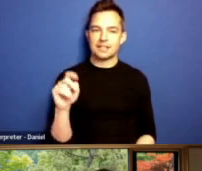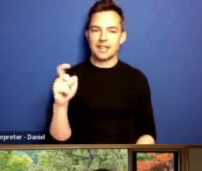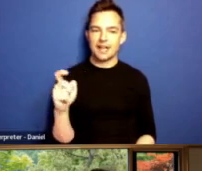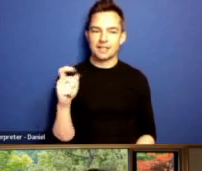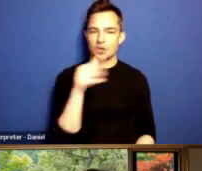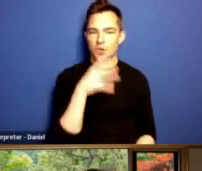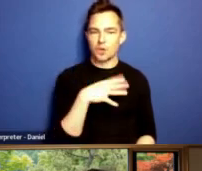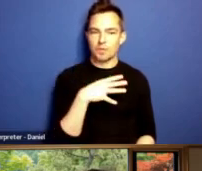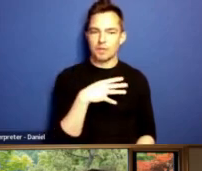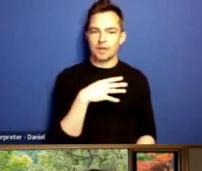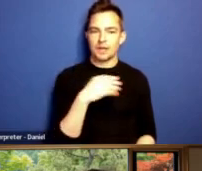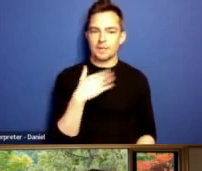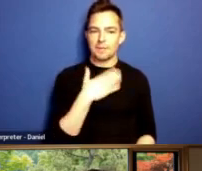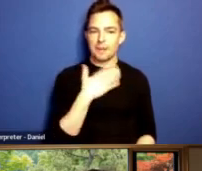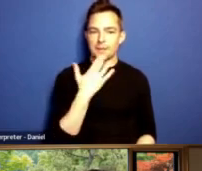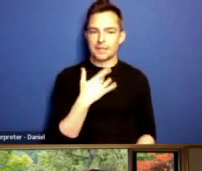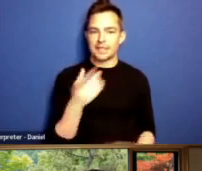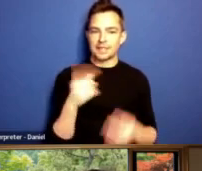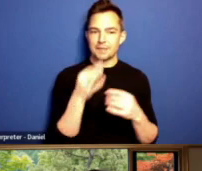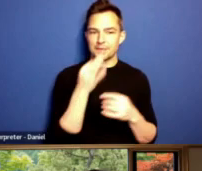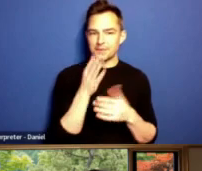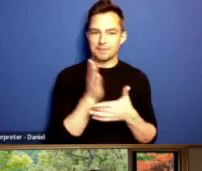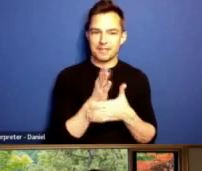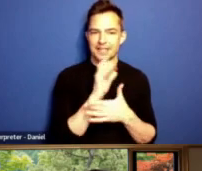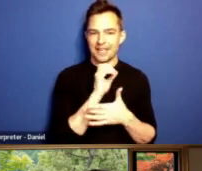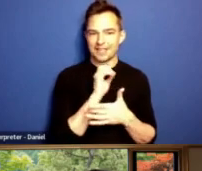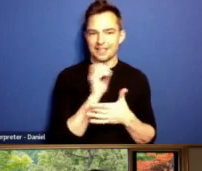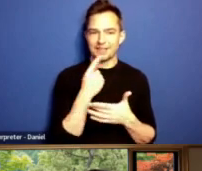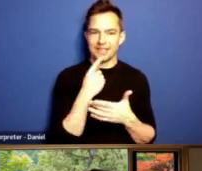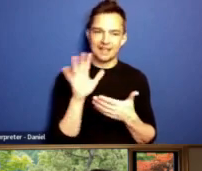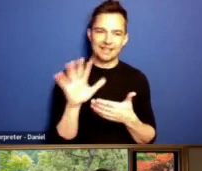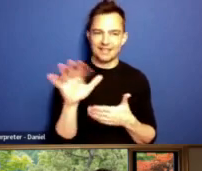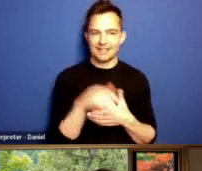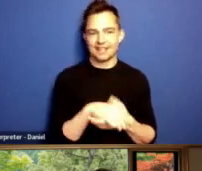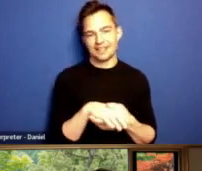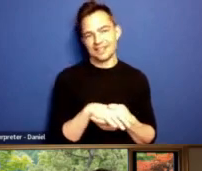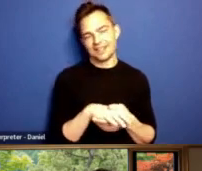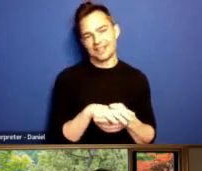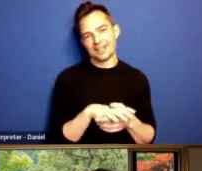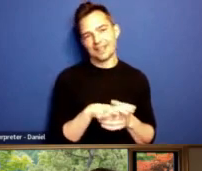great to be here. today. We are very excited to be here. Next slide please. So what I'm going